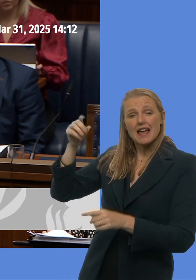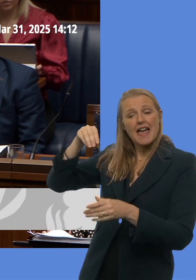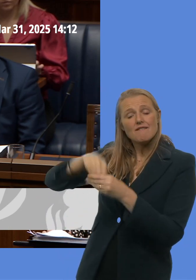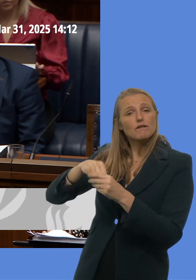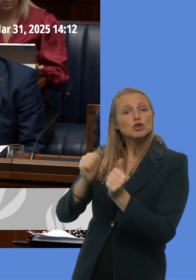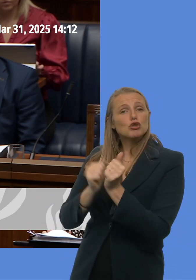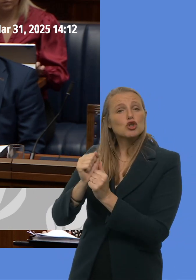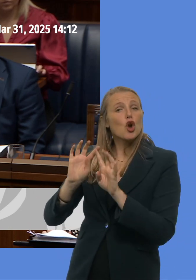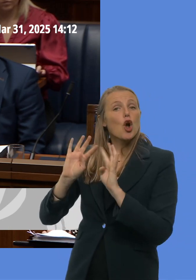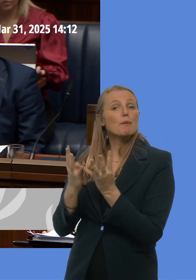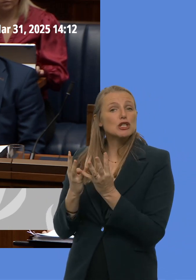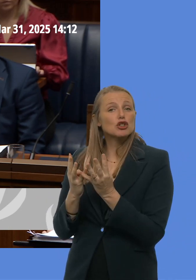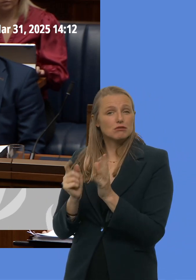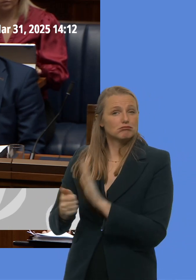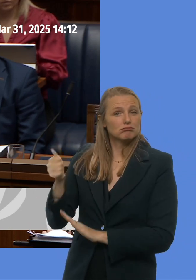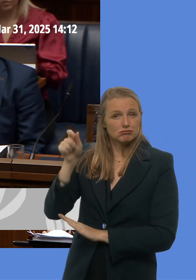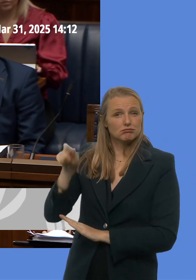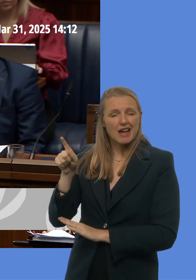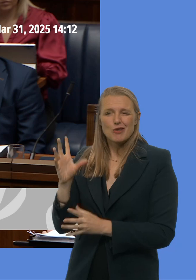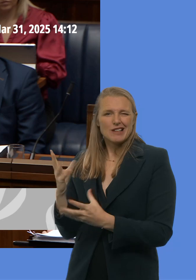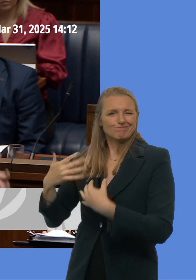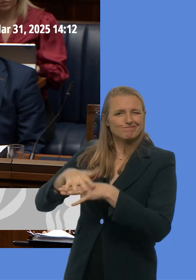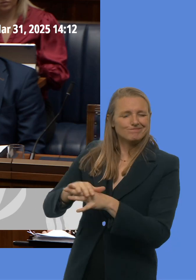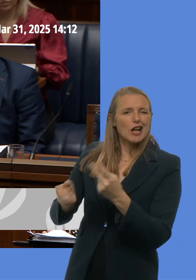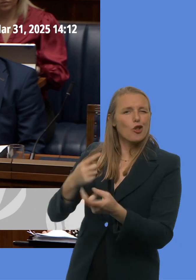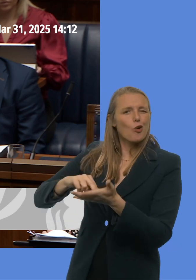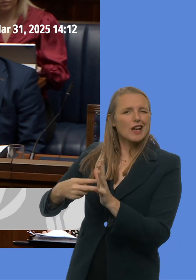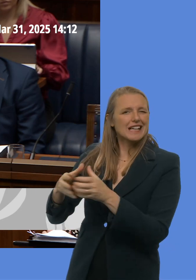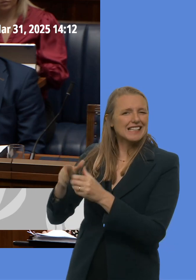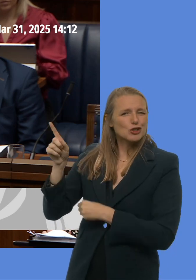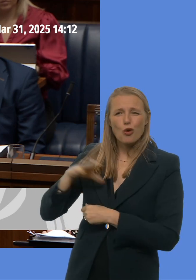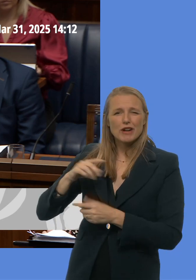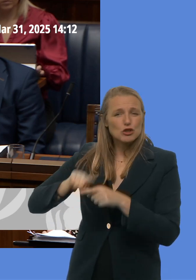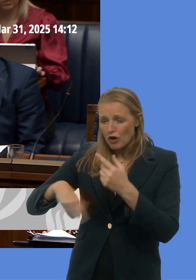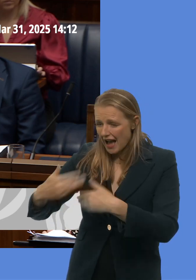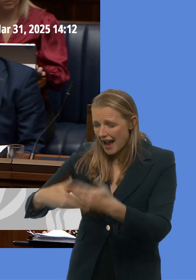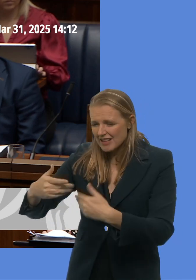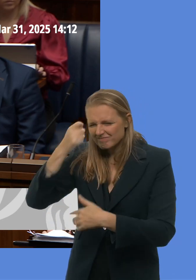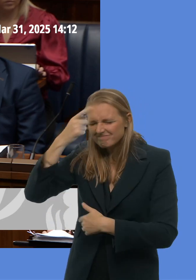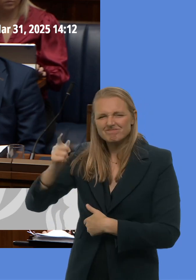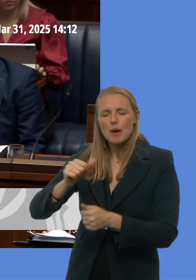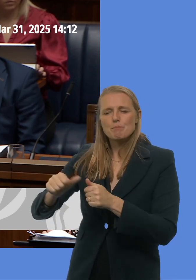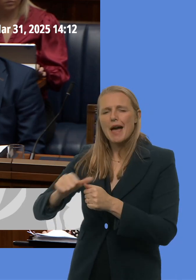into another organisation. It has tried that as an idea, moved on from it and made some changes, which